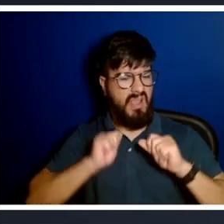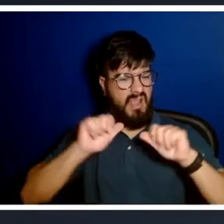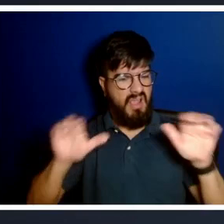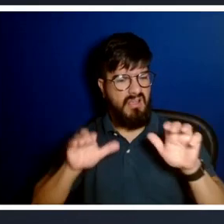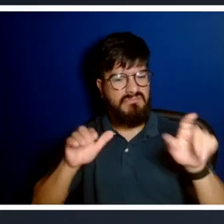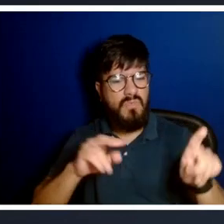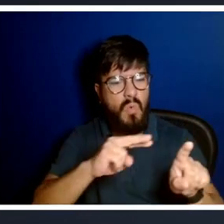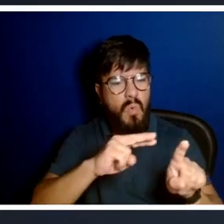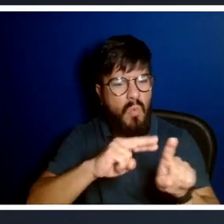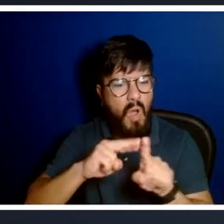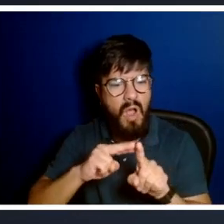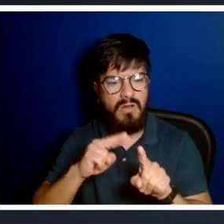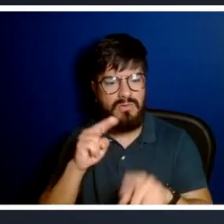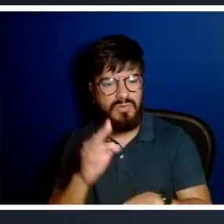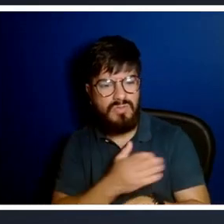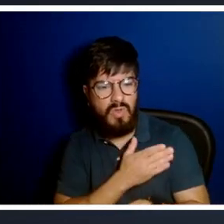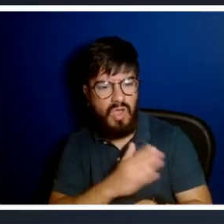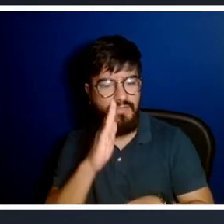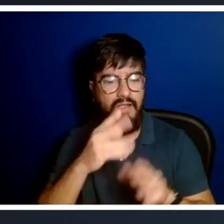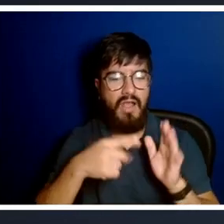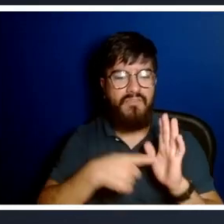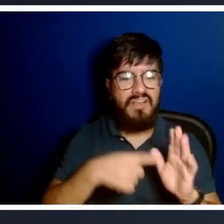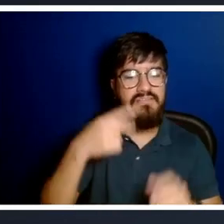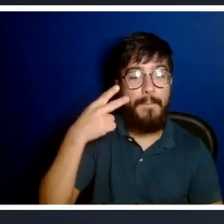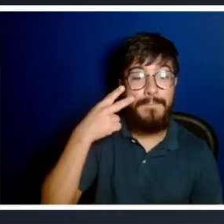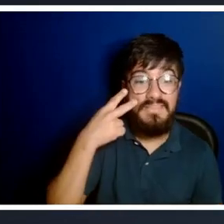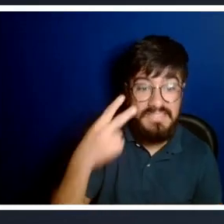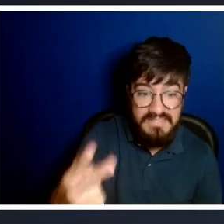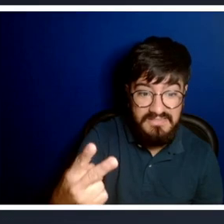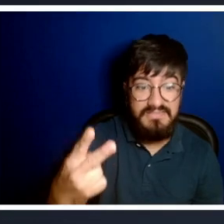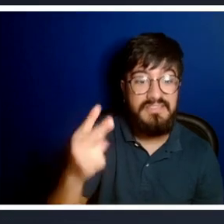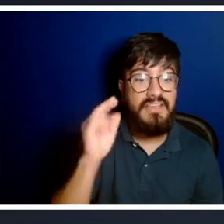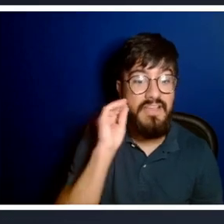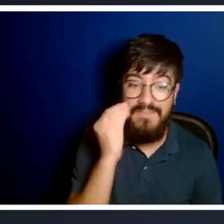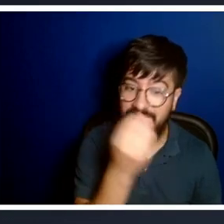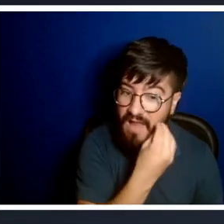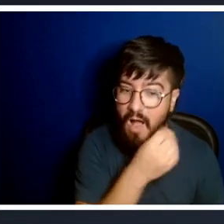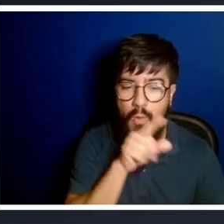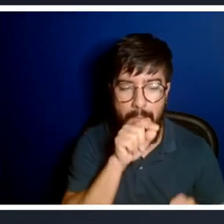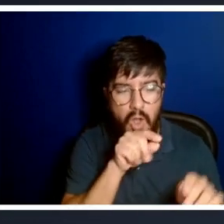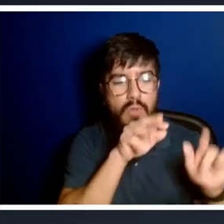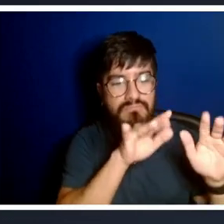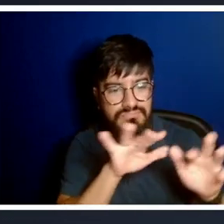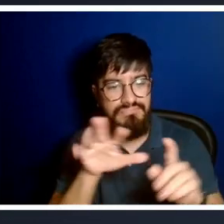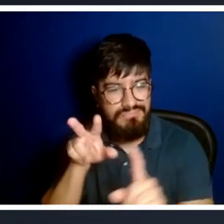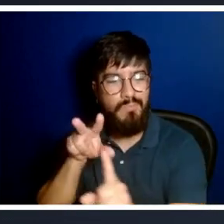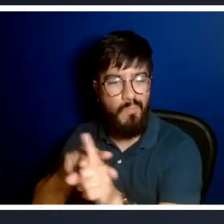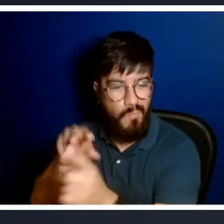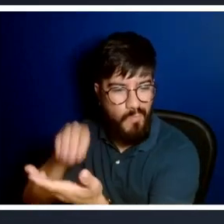like flowers and trees and birds. Then we walk through the process of creating a flower garden